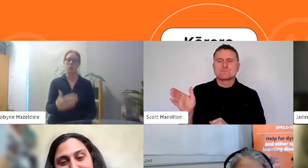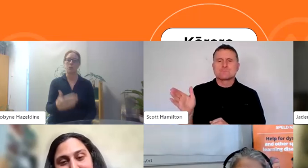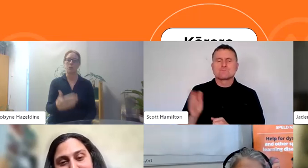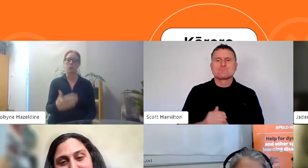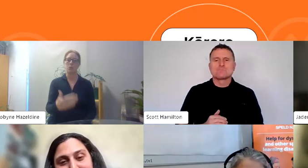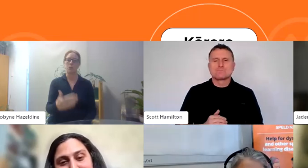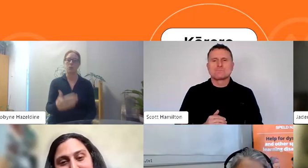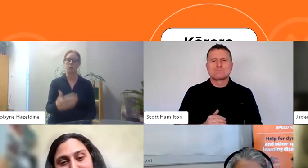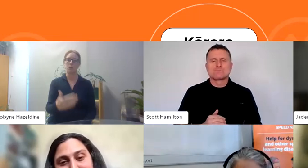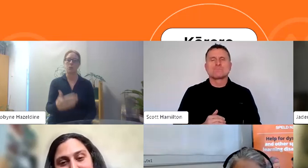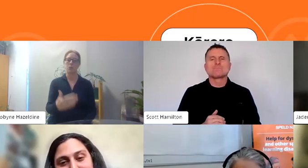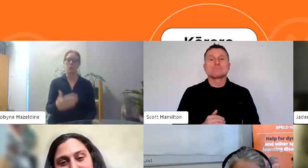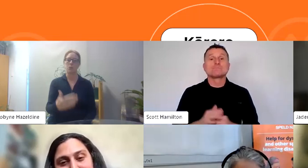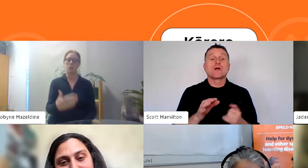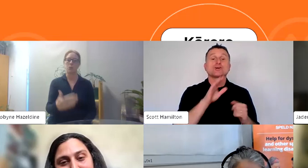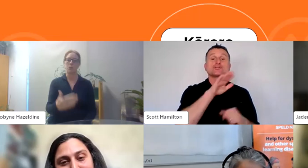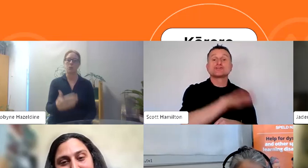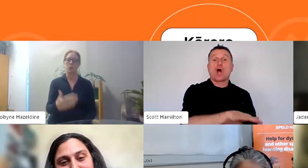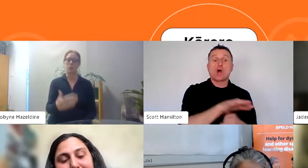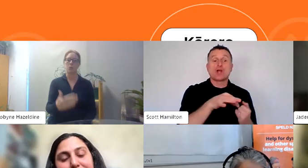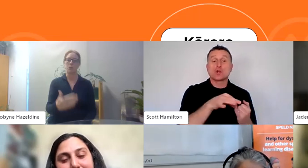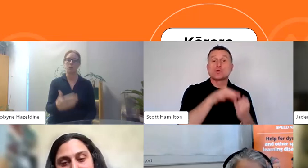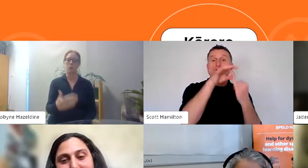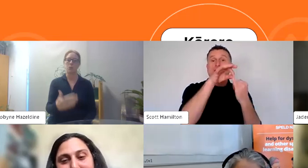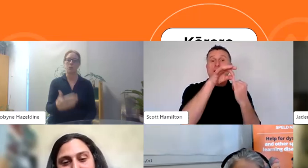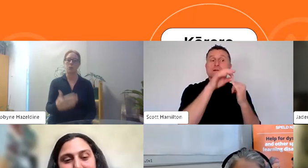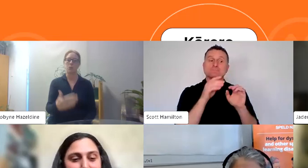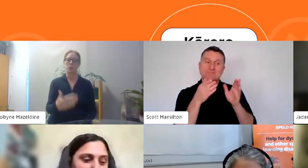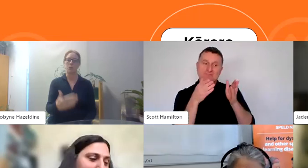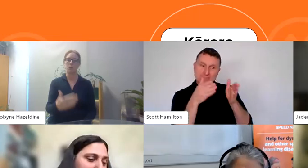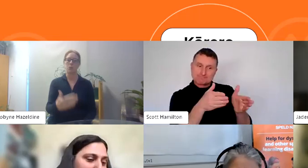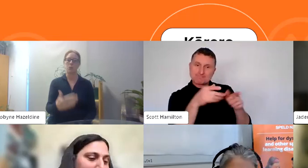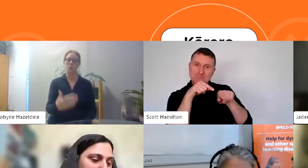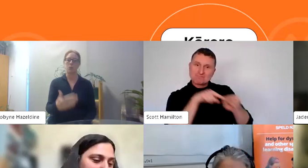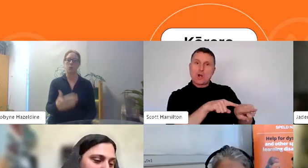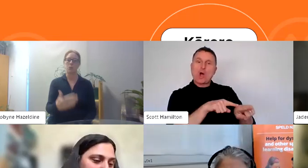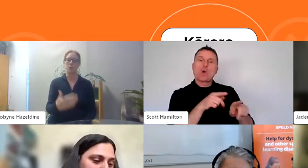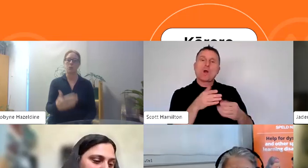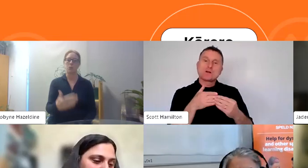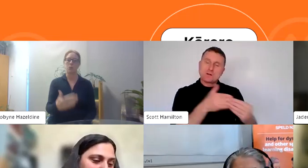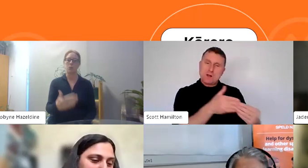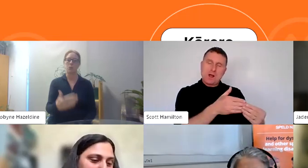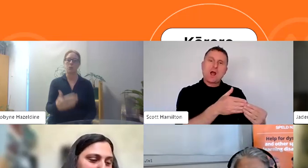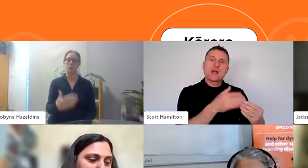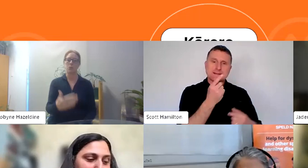let the uniqueness of the child guide our work. I'm the Executive Officer of SPELD New Zealand. We're a not-for-profit that supports